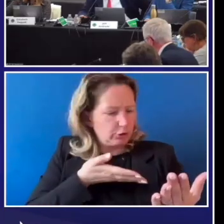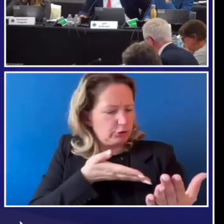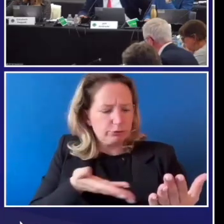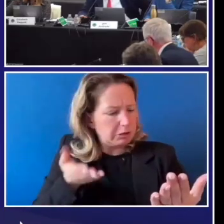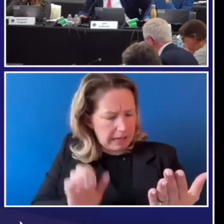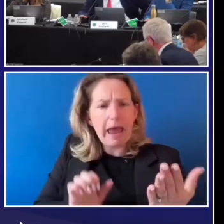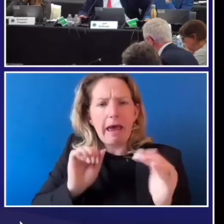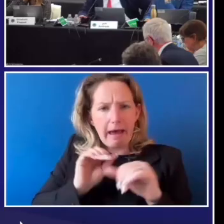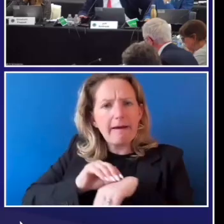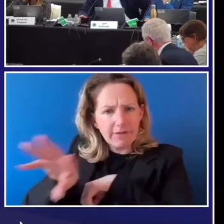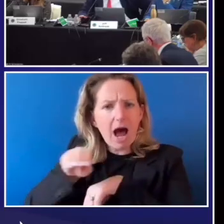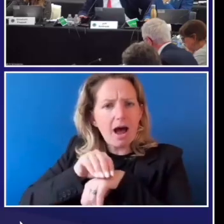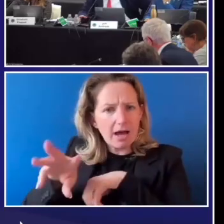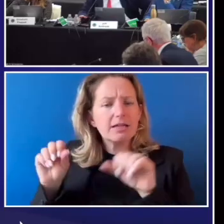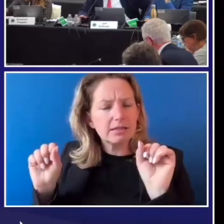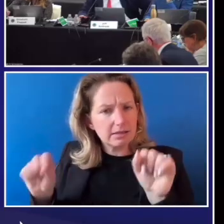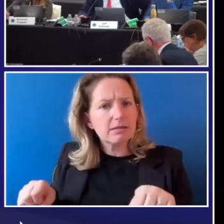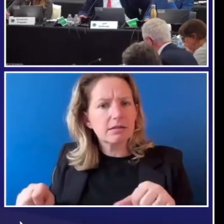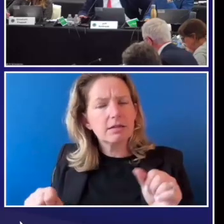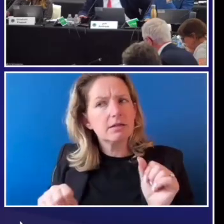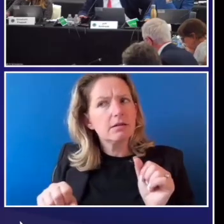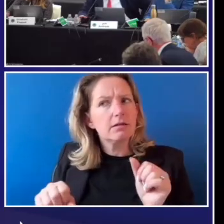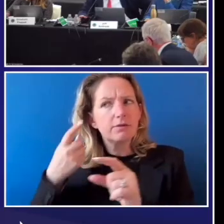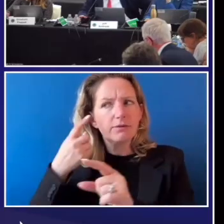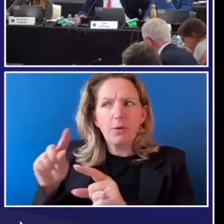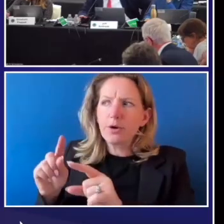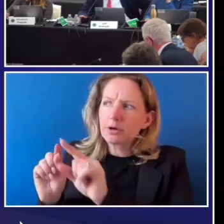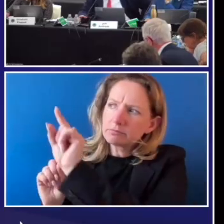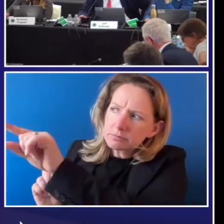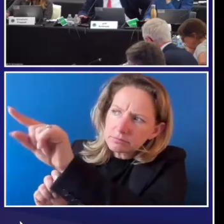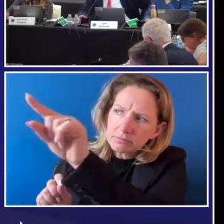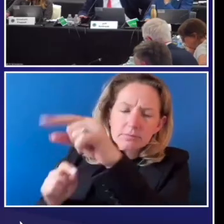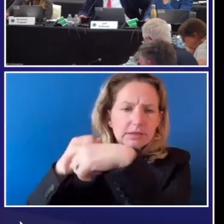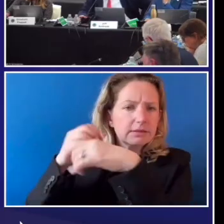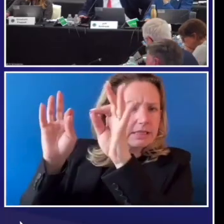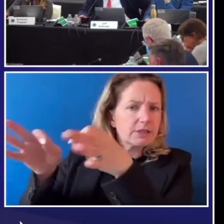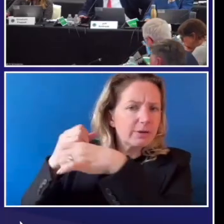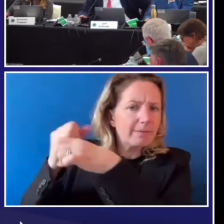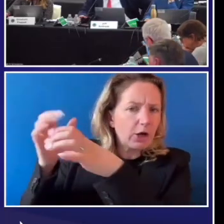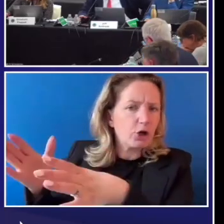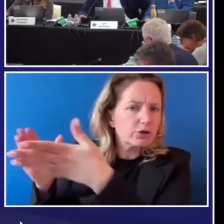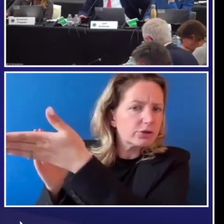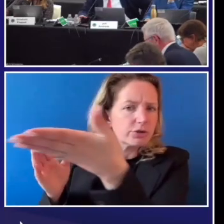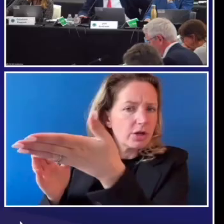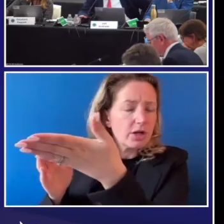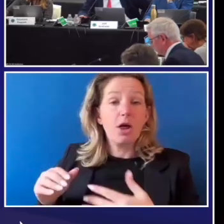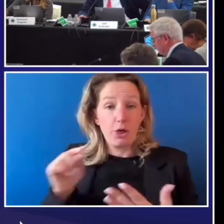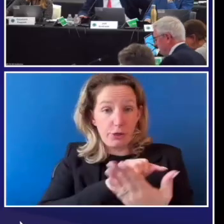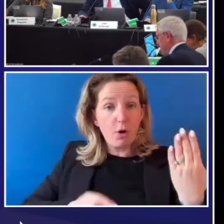know, on particular matters to people who are decision makers because they're not ultimately making those decisions.